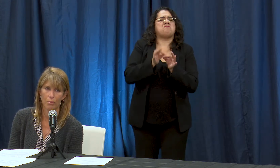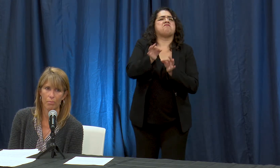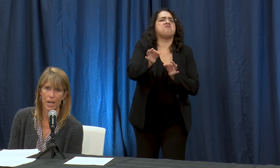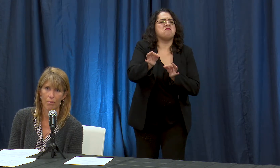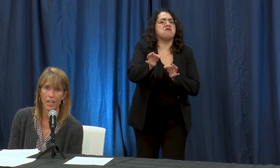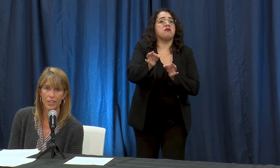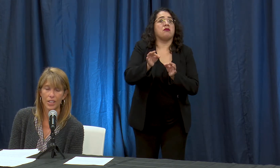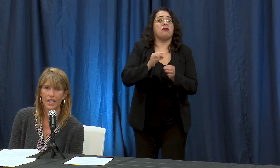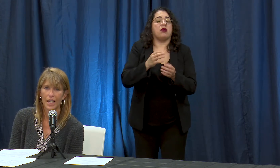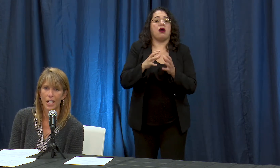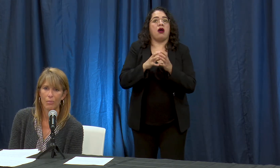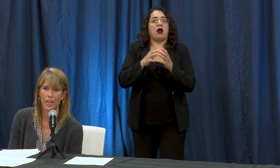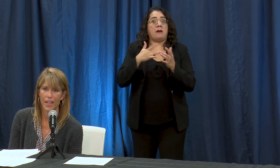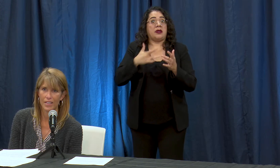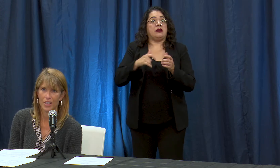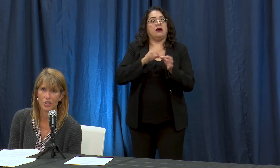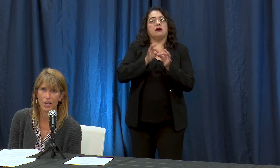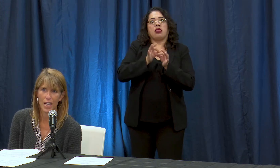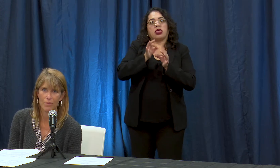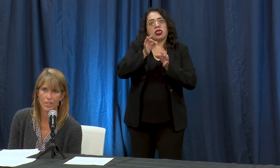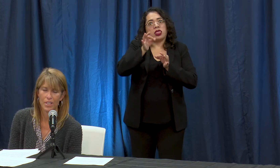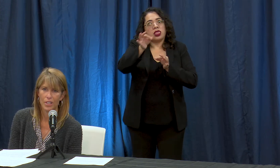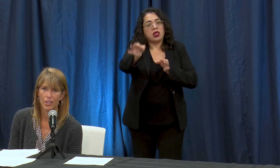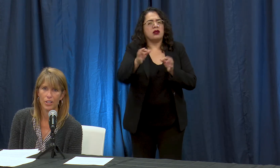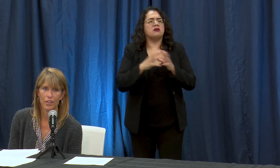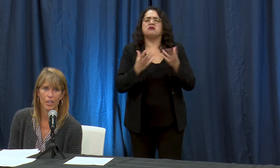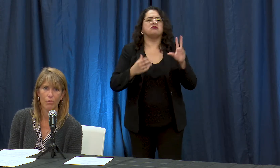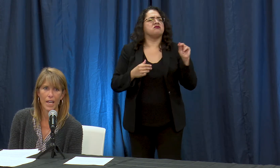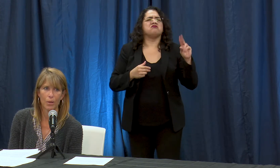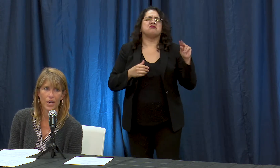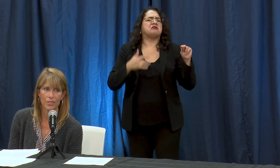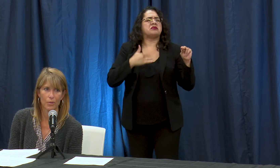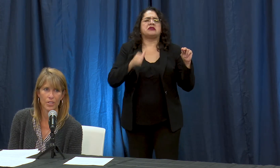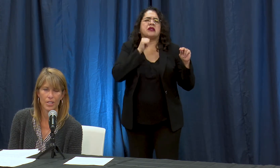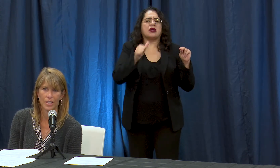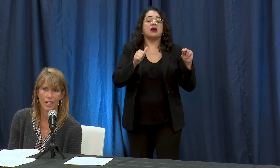by much and then as I described earlier there are many ways for which the data